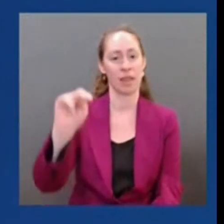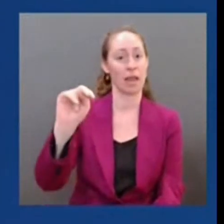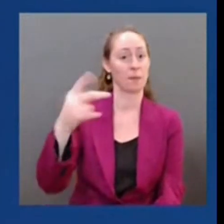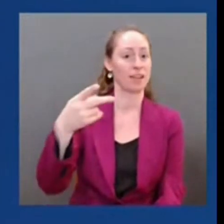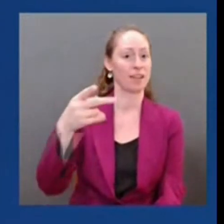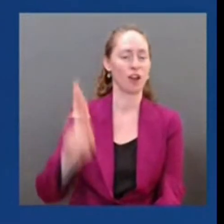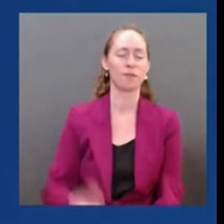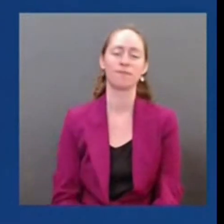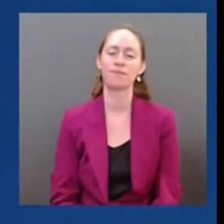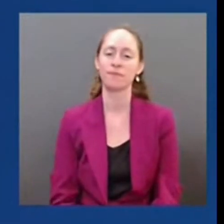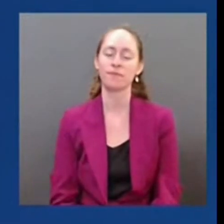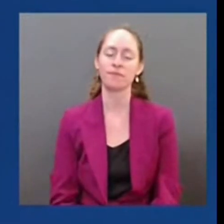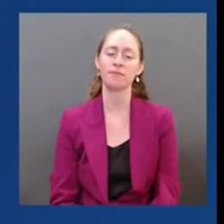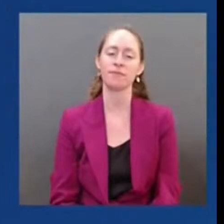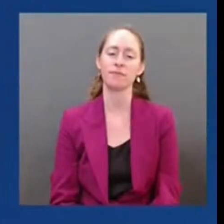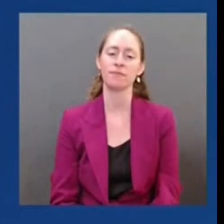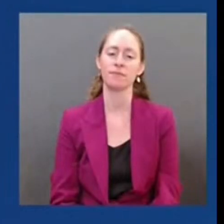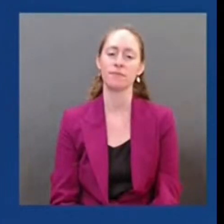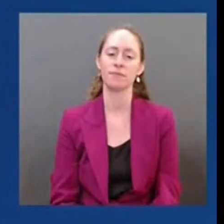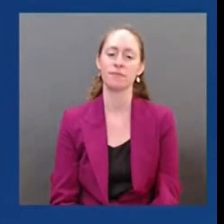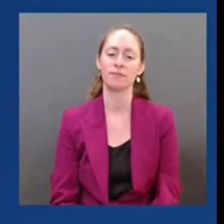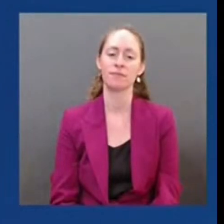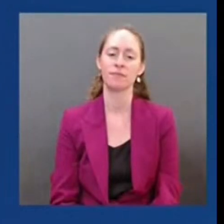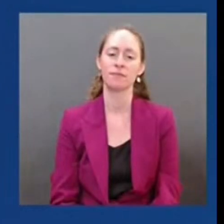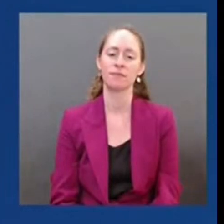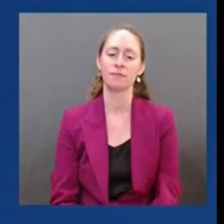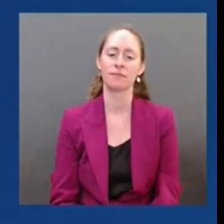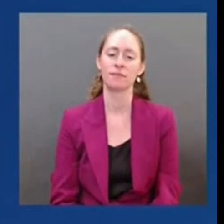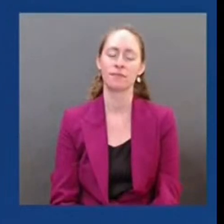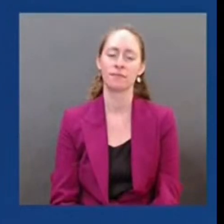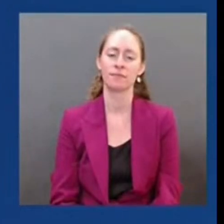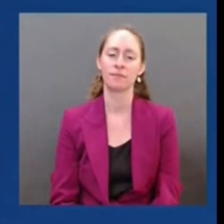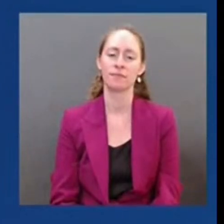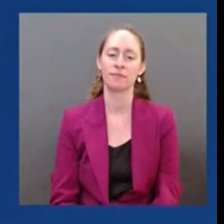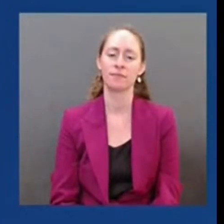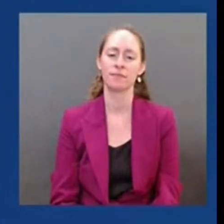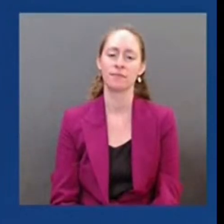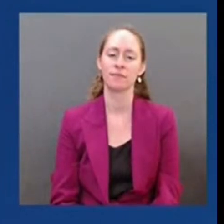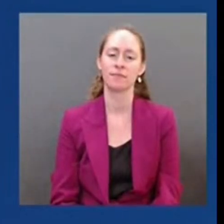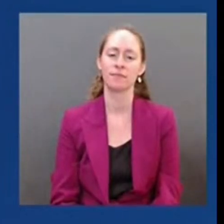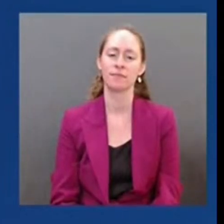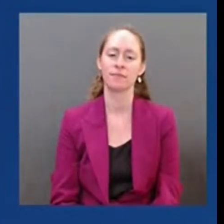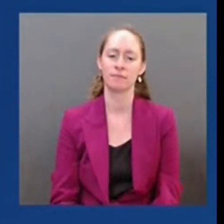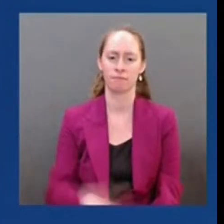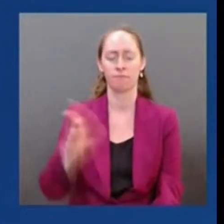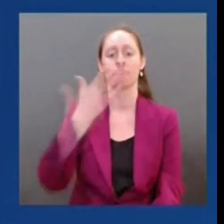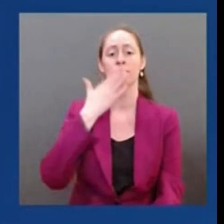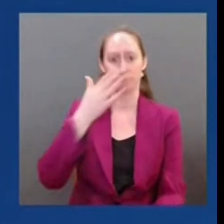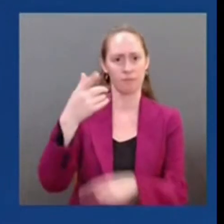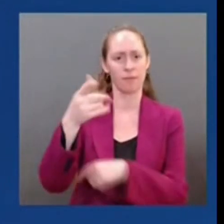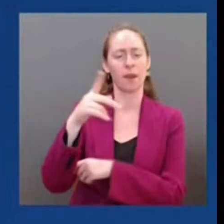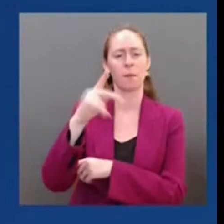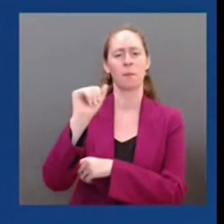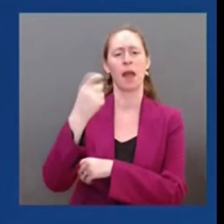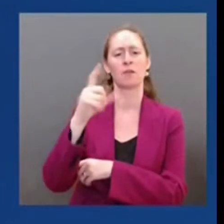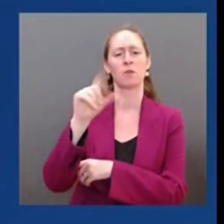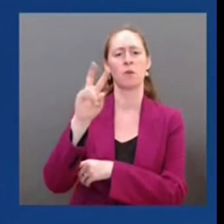GREAT. LET'S GO TO TAMERA KEITH AT NPR. THANK YOU.